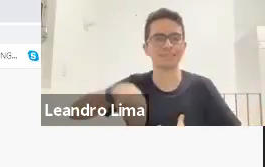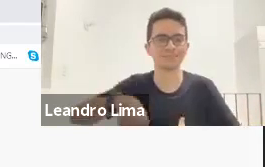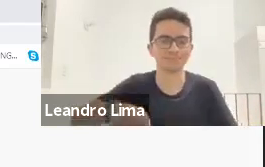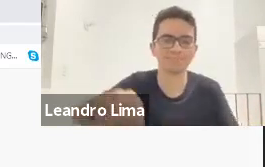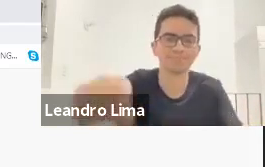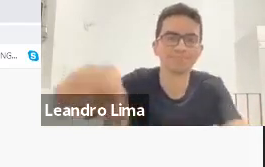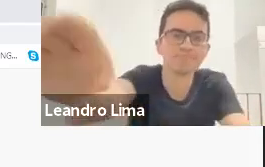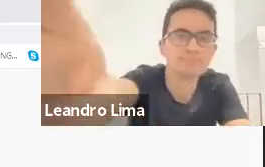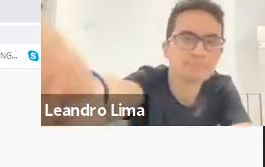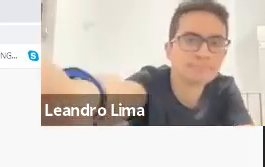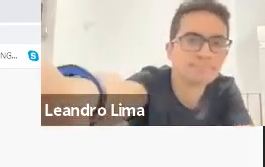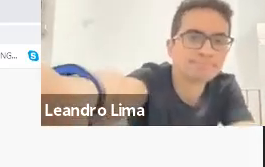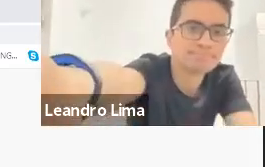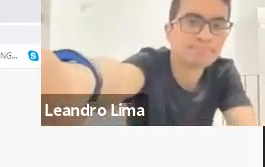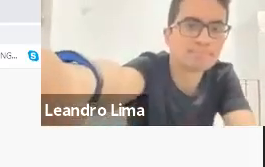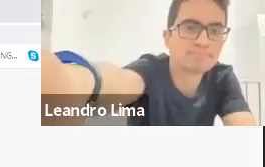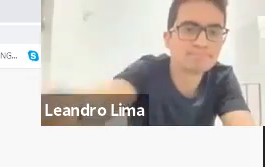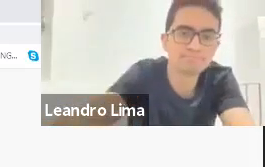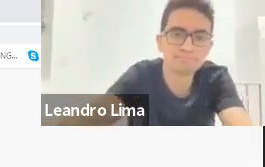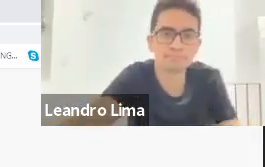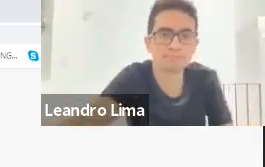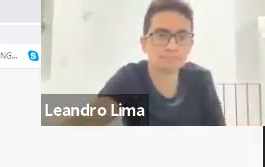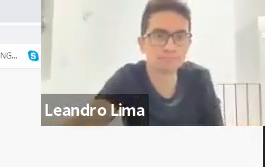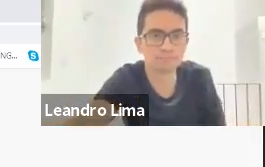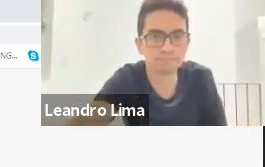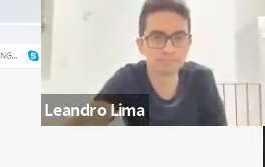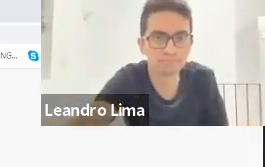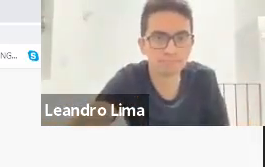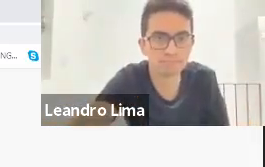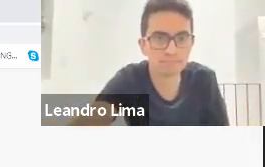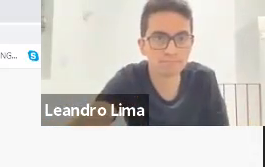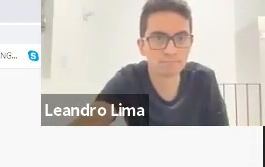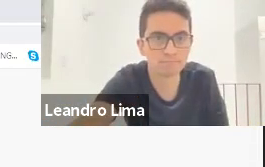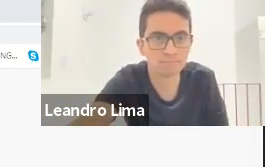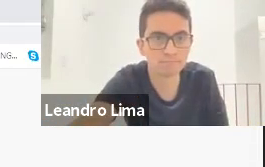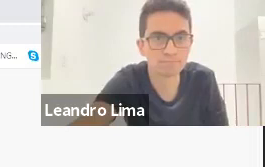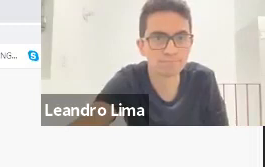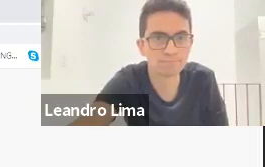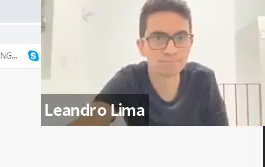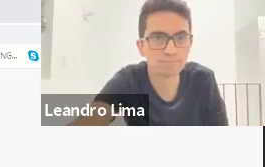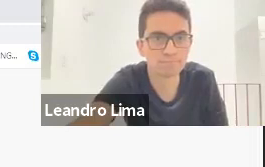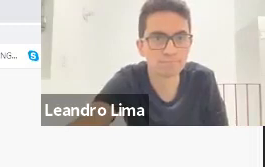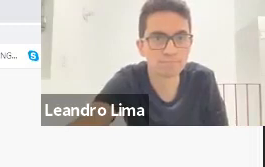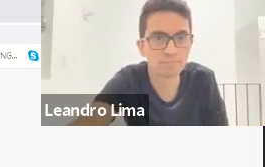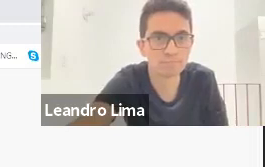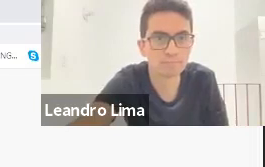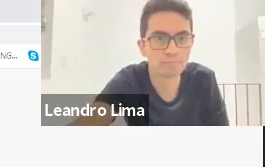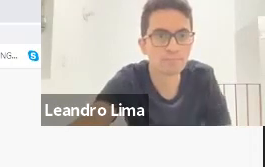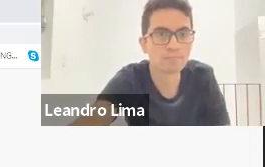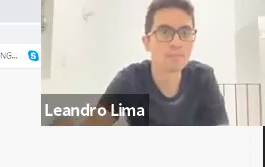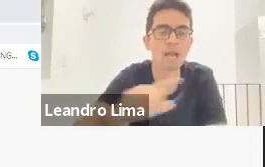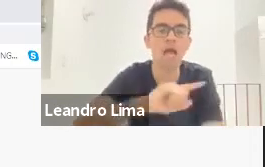And what hates it is. s the s the fact is we're all the most s the fact is we're all emotional that these are highly emotional.